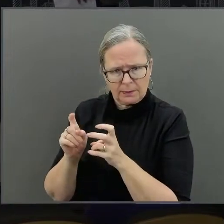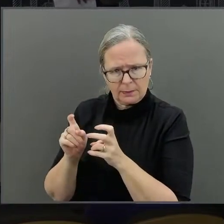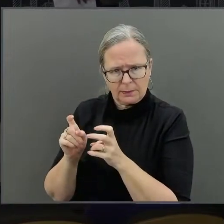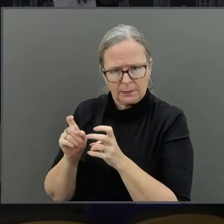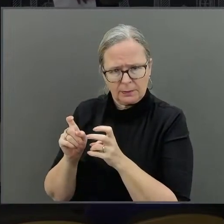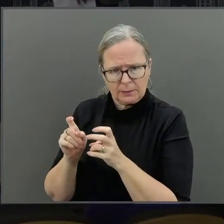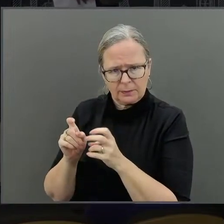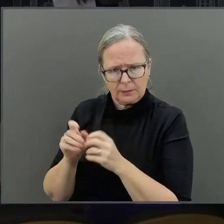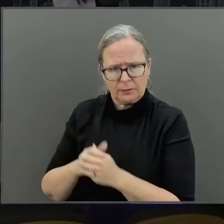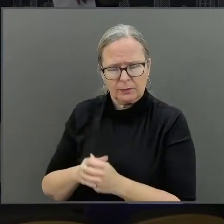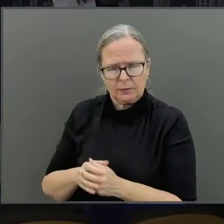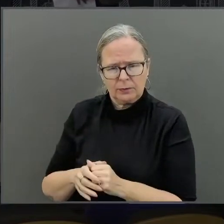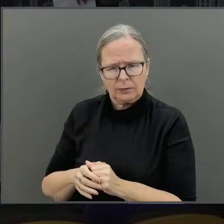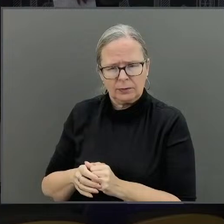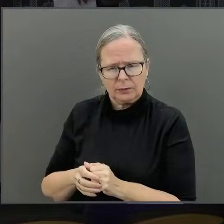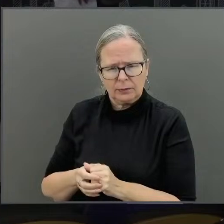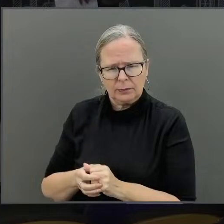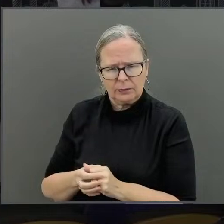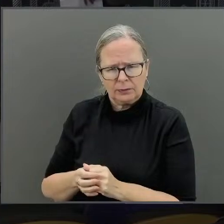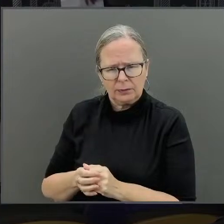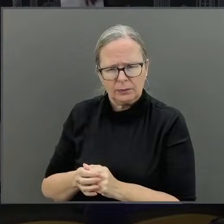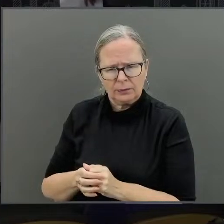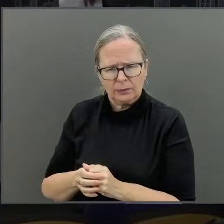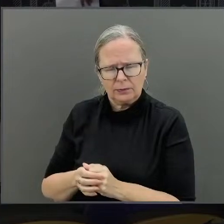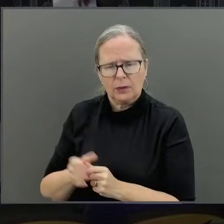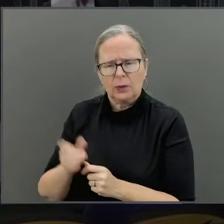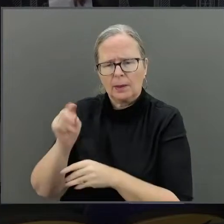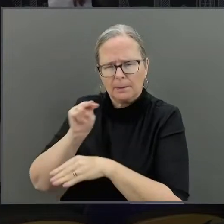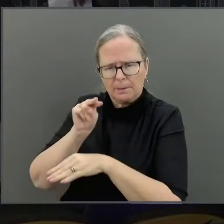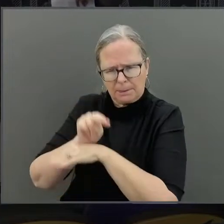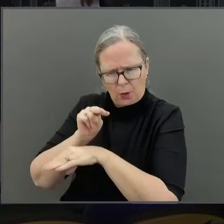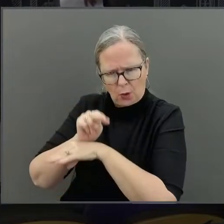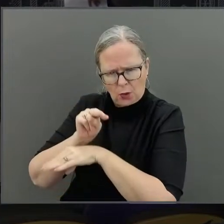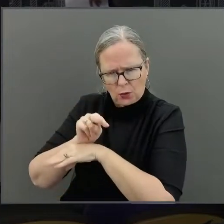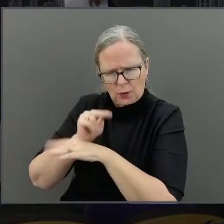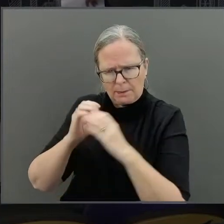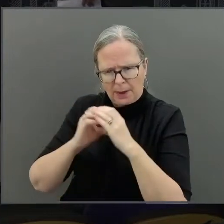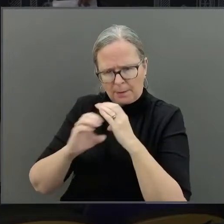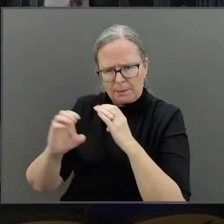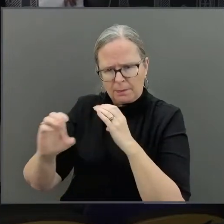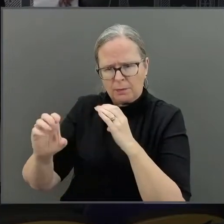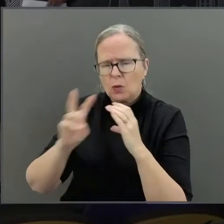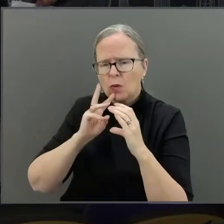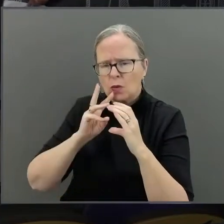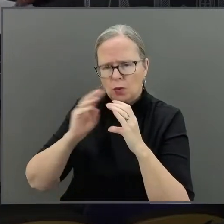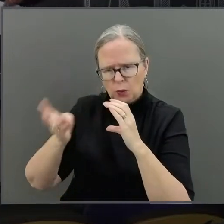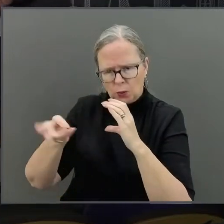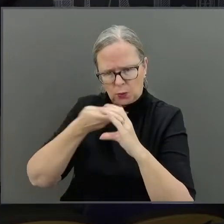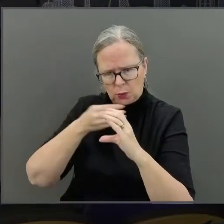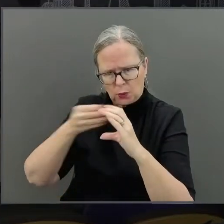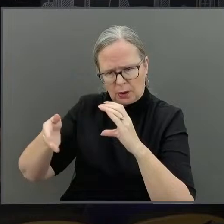pipe while the water is in the pipe um I did some Googling yesterday and I noticed that there was